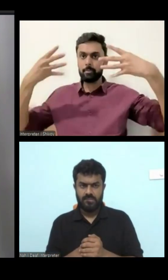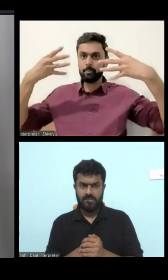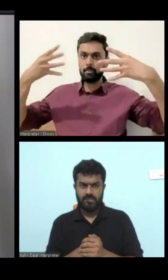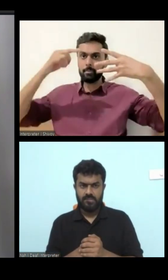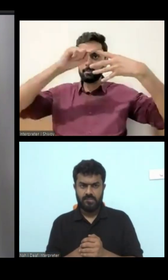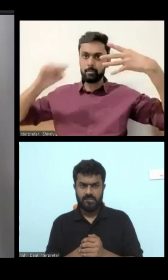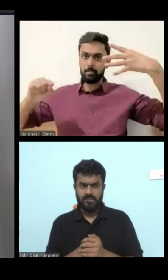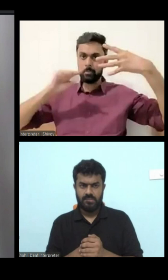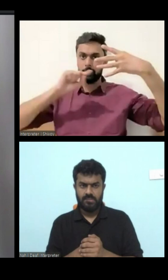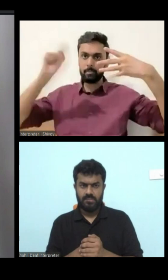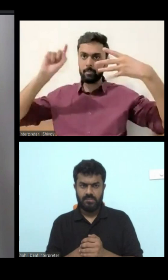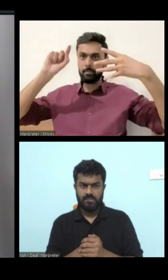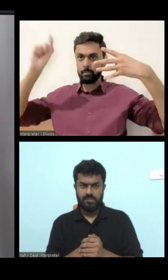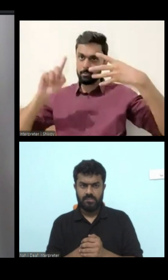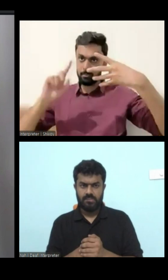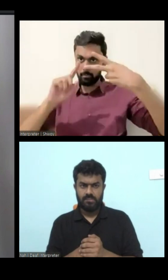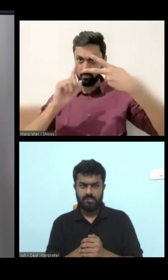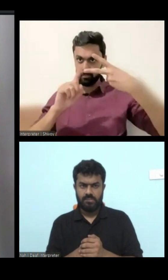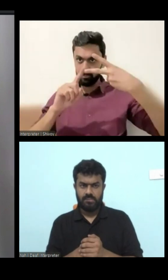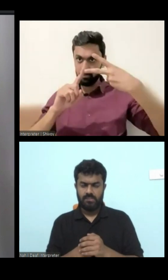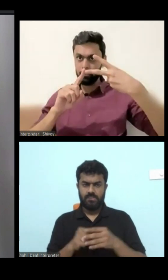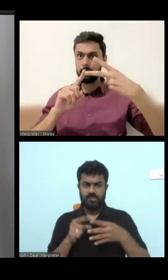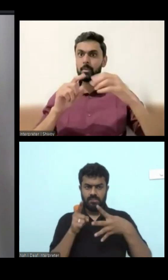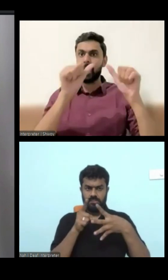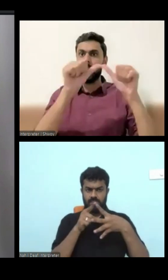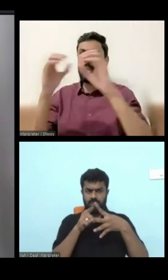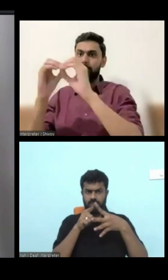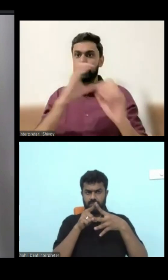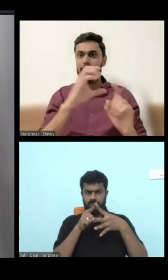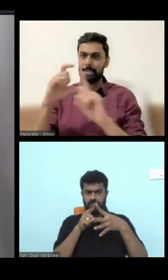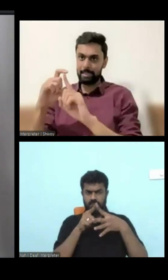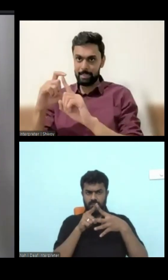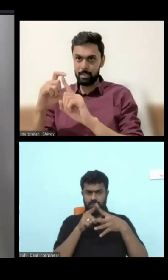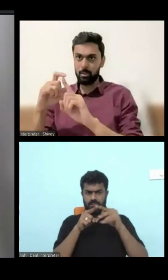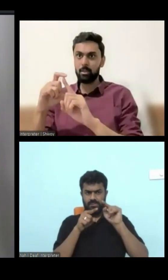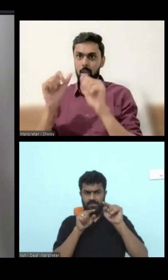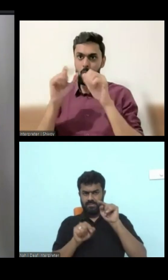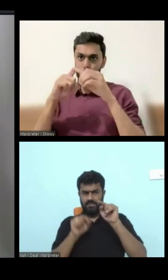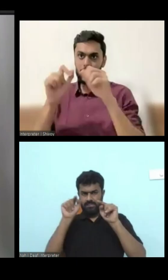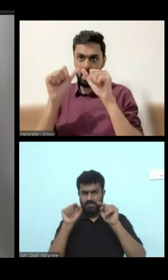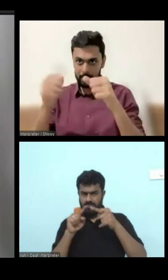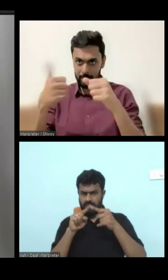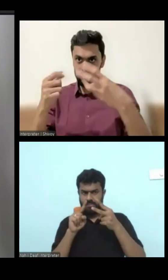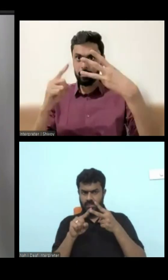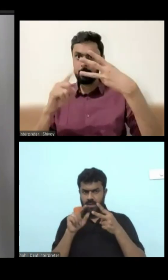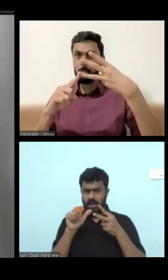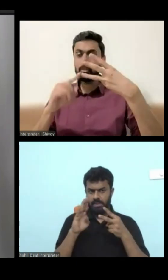And the other is long answers. So, it can be any long or short answers. Depending on what the student wants to give the answers of.